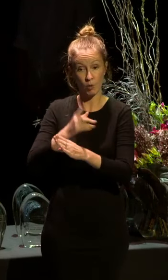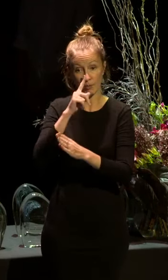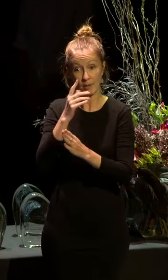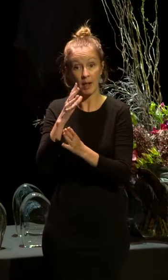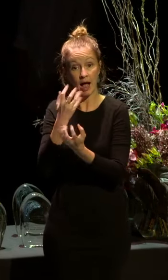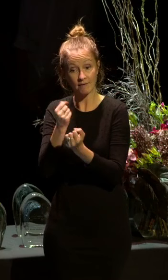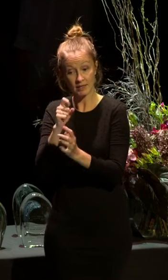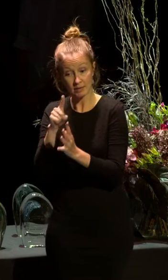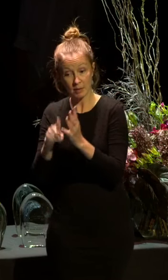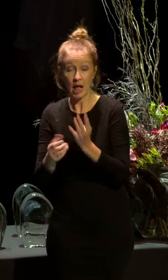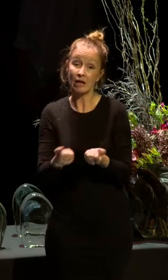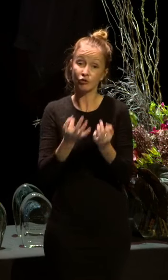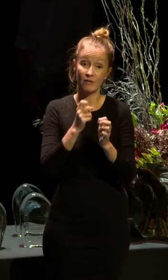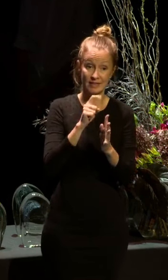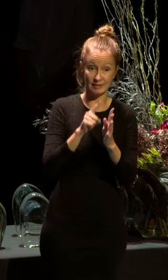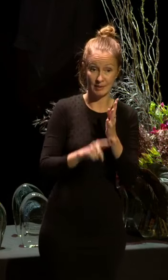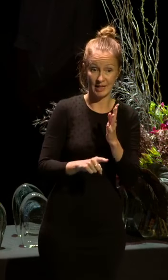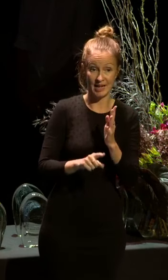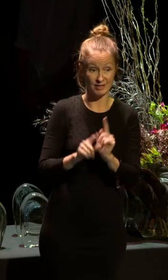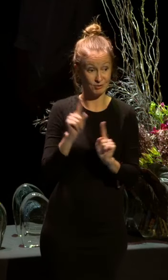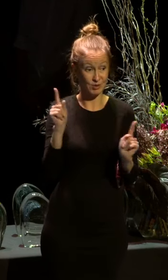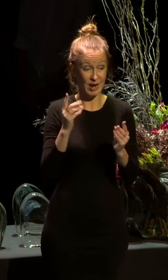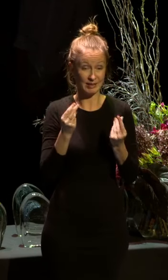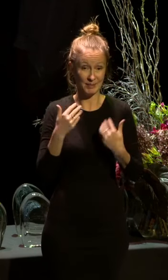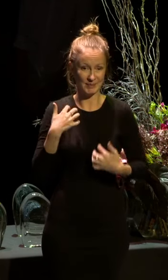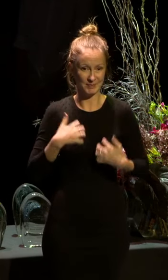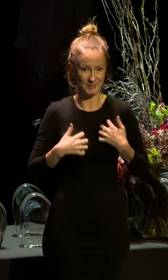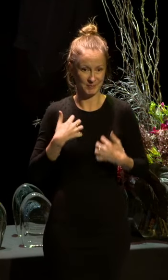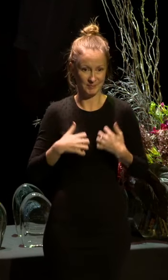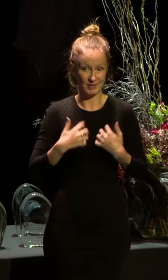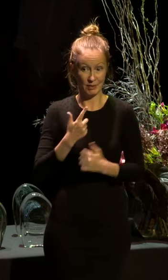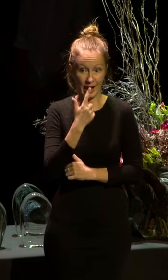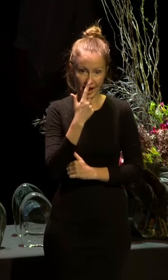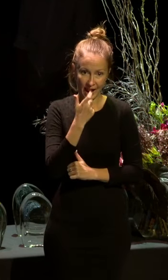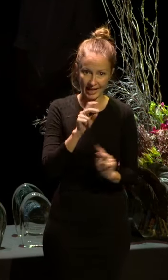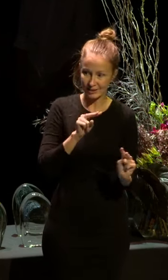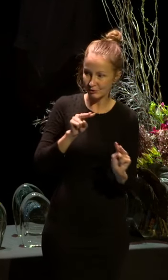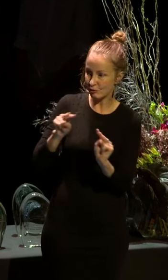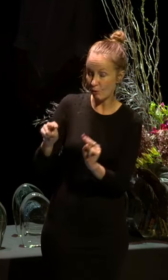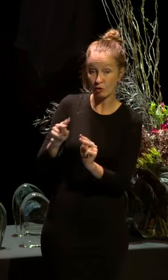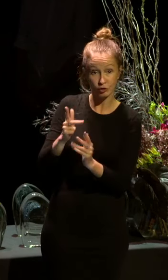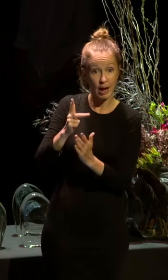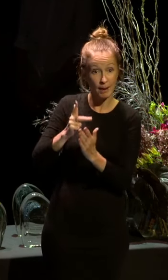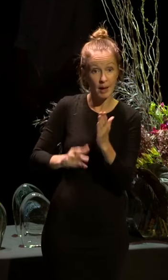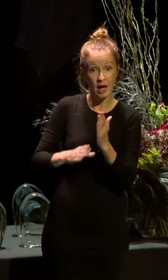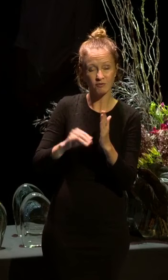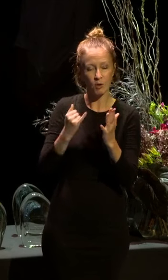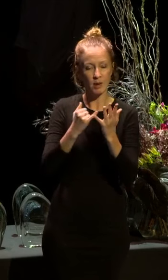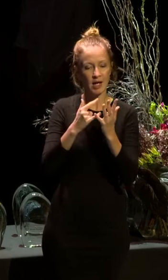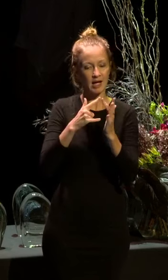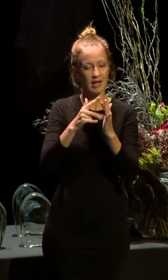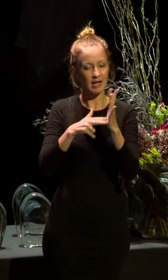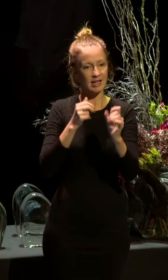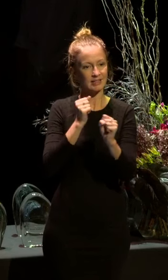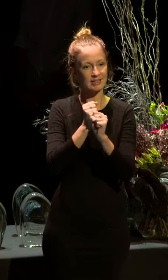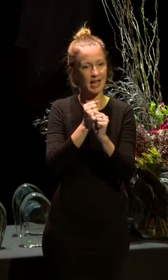Now for a treat, I think. We're now privileged to watch an excerpt from Seeing Through Darkness, a new work directed by Michelle,